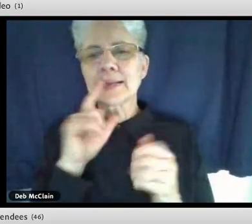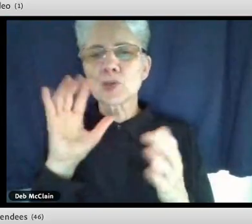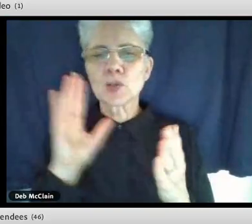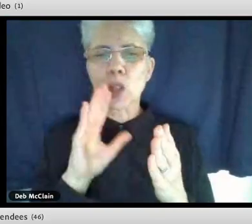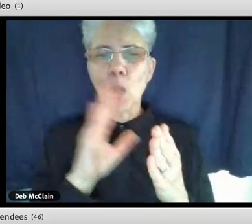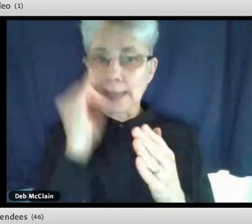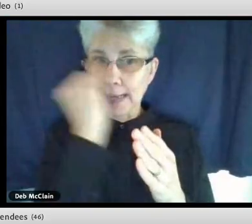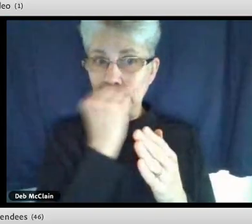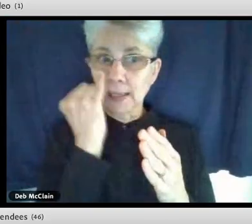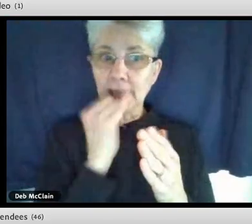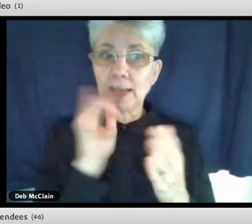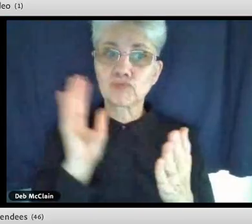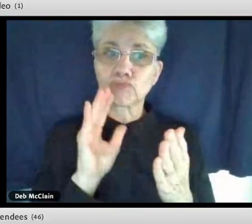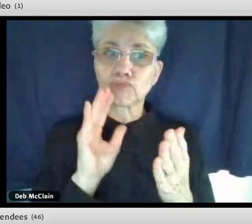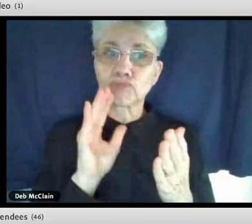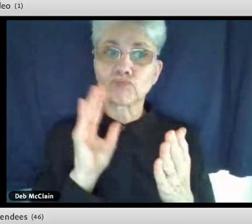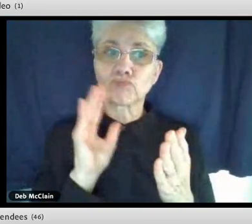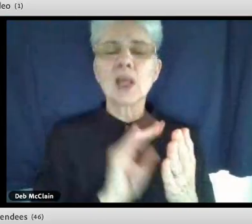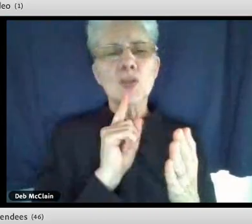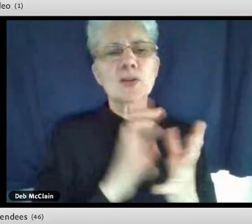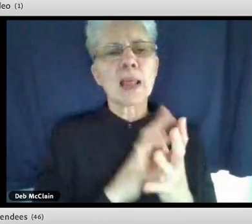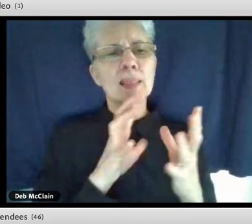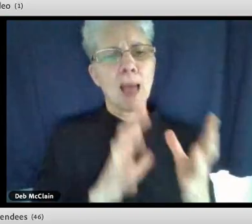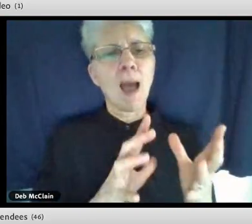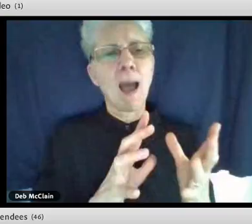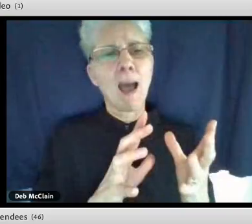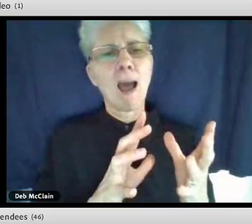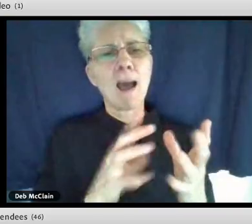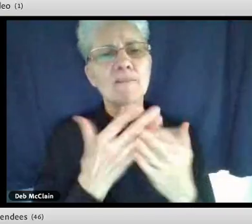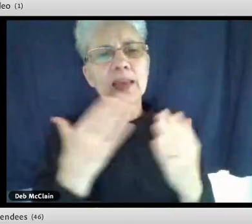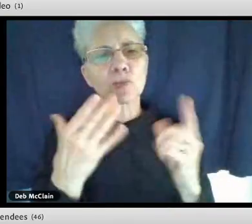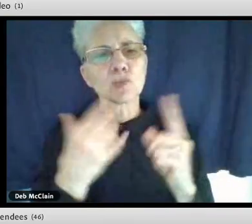and so there's a lot of reasons to not panic.